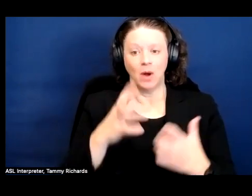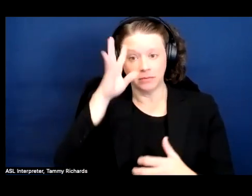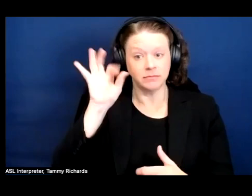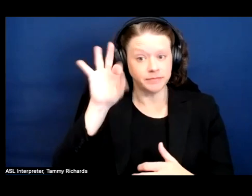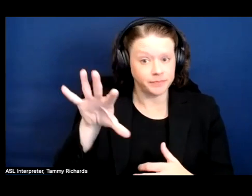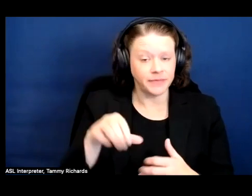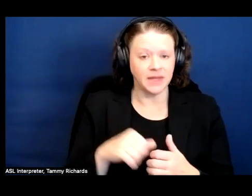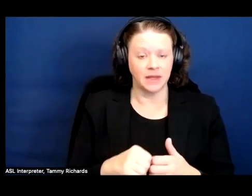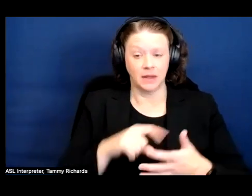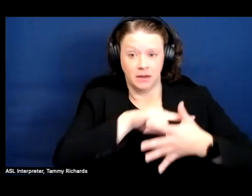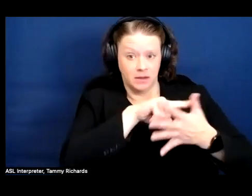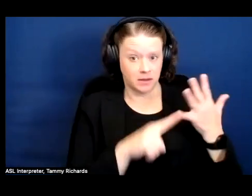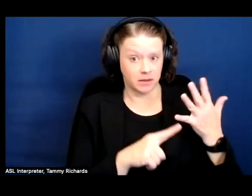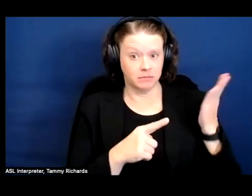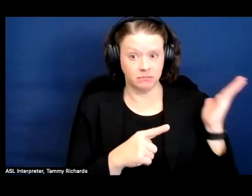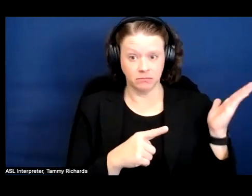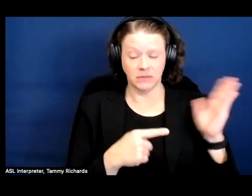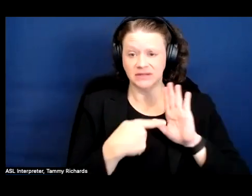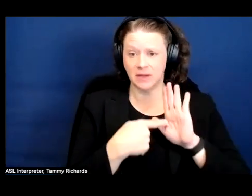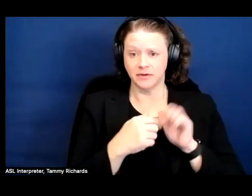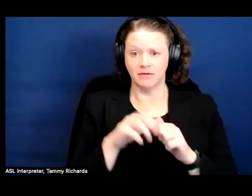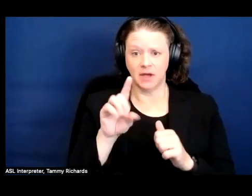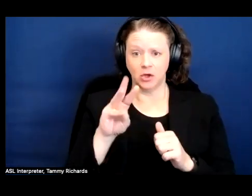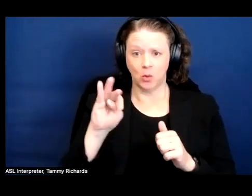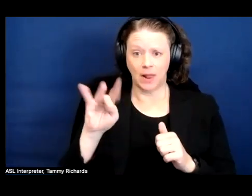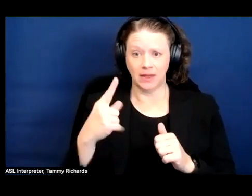of a service animal or emotional support animal.